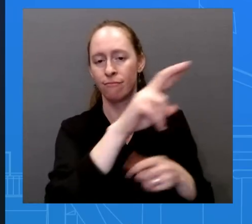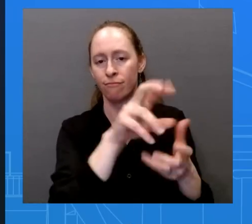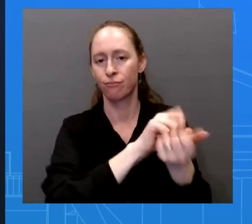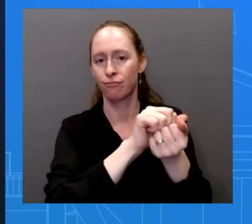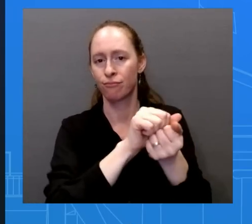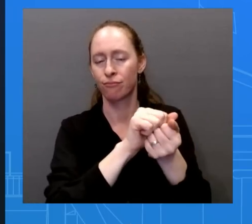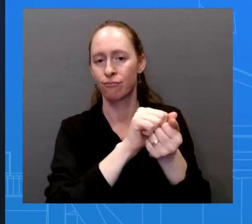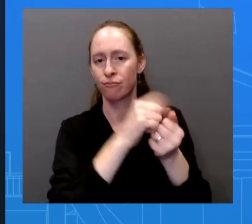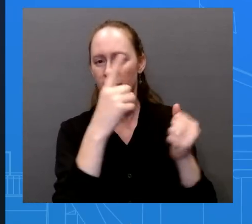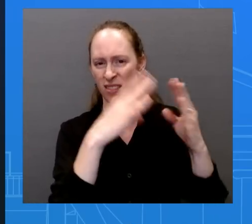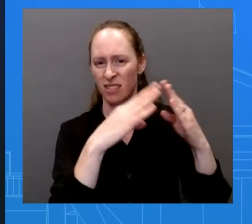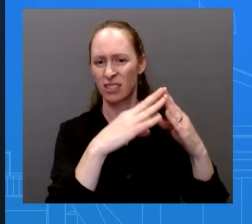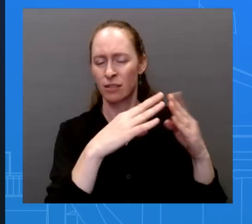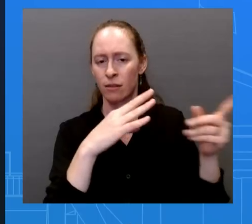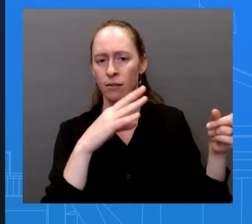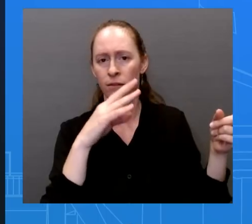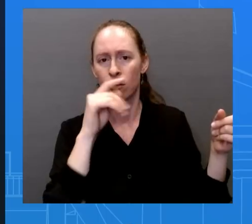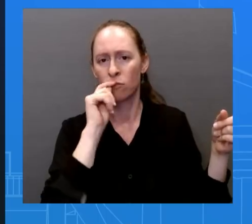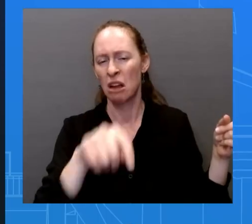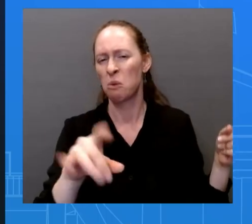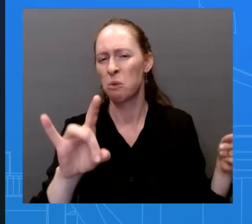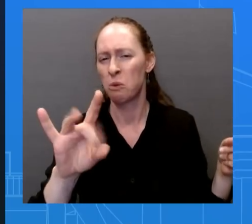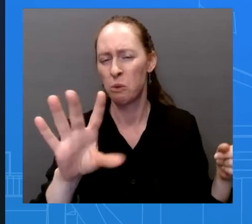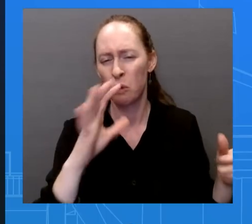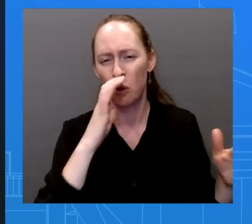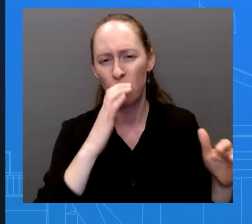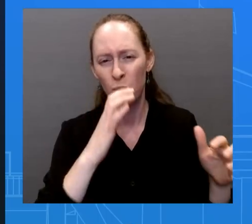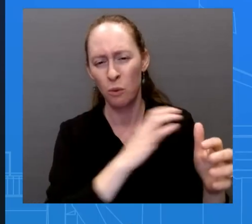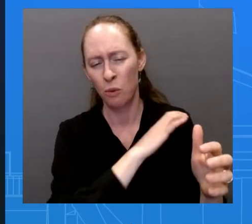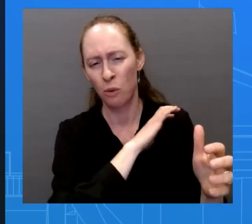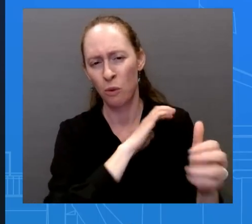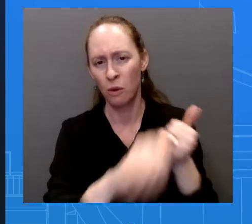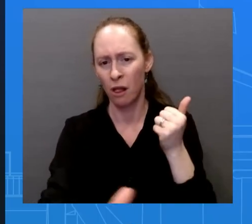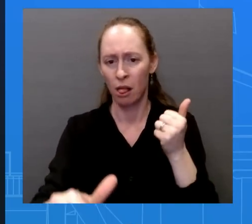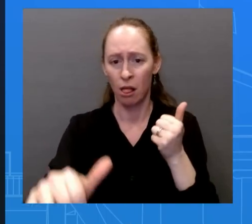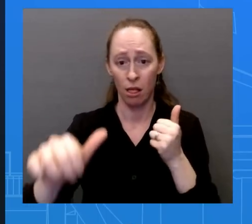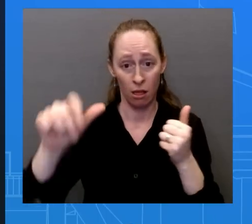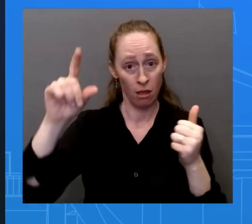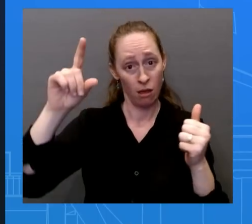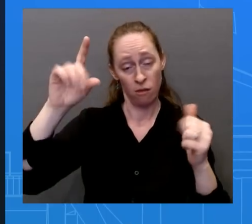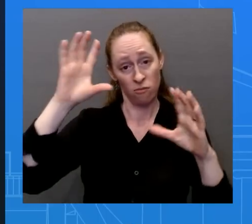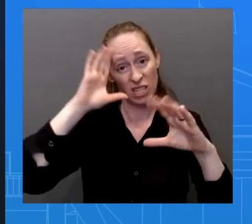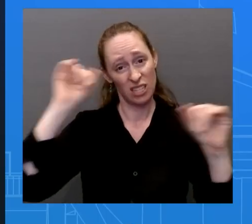with our allies and partners that we will not waver from our commitment